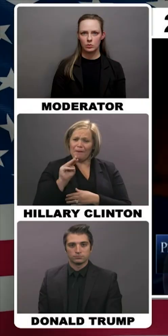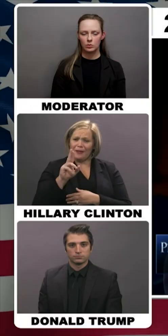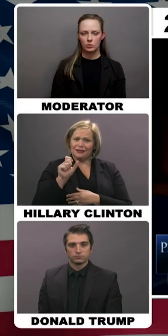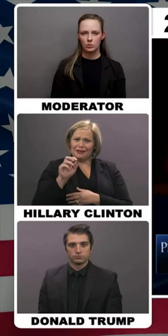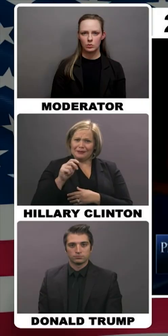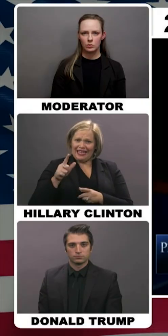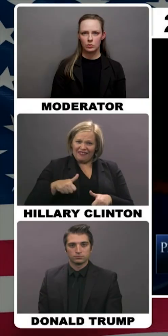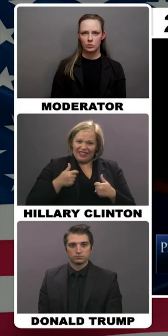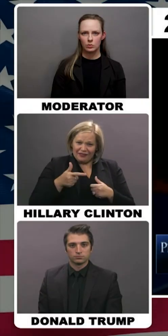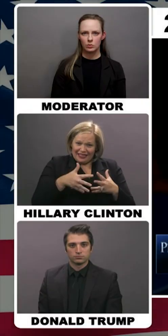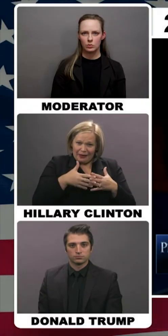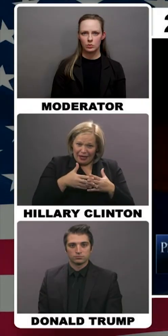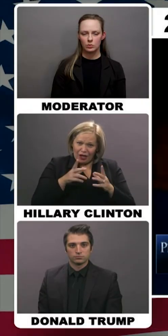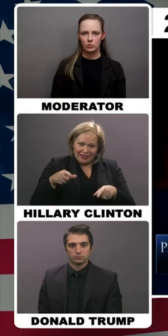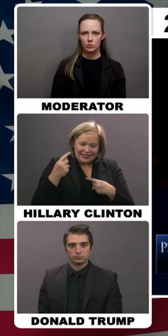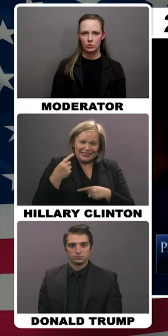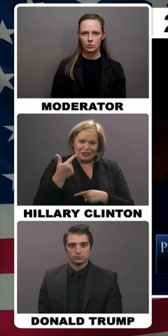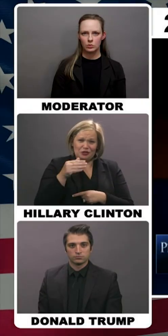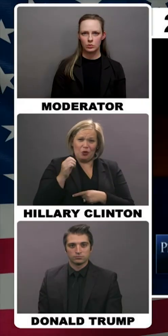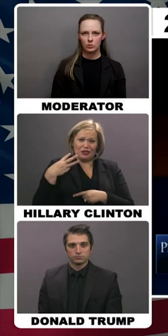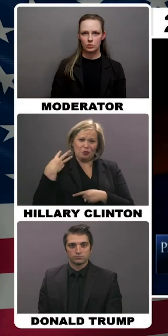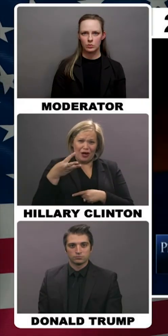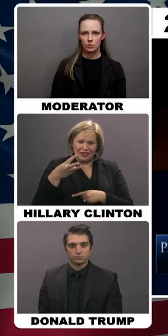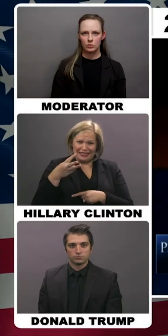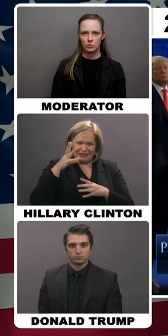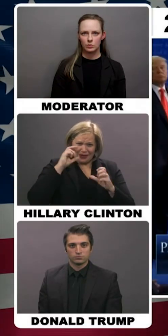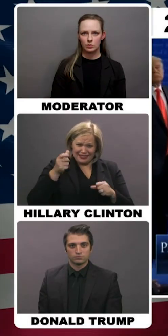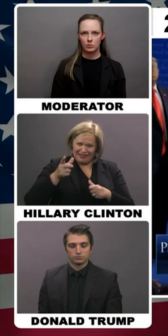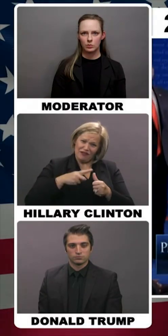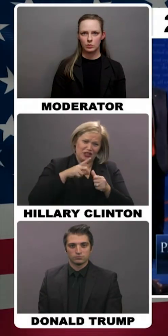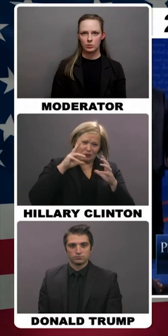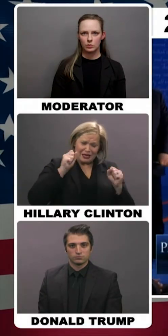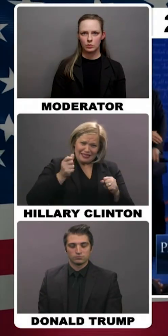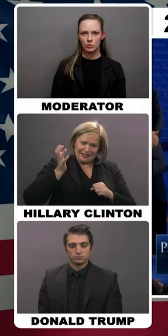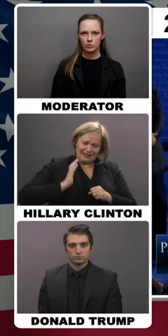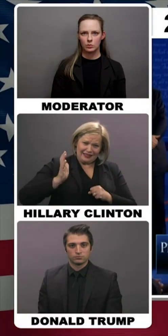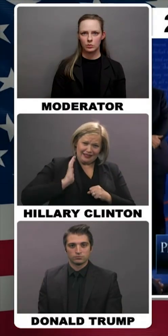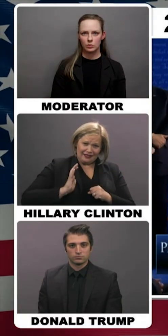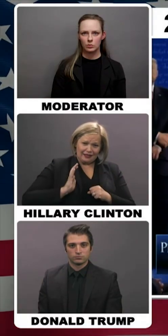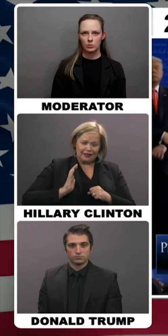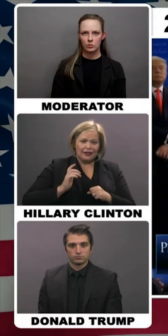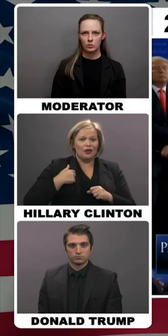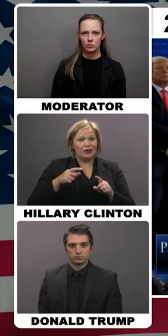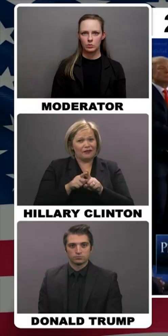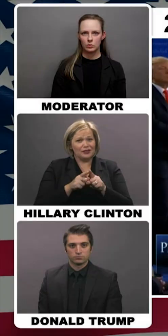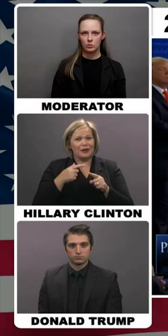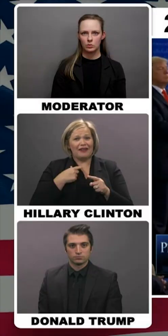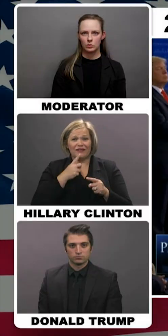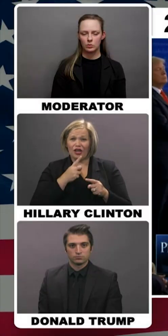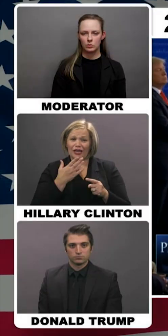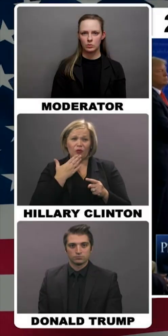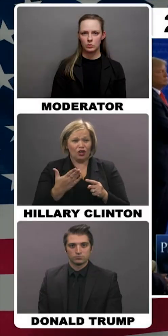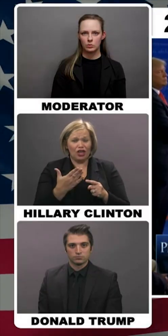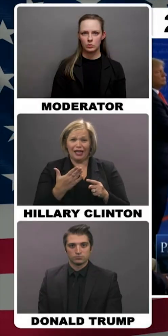and we've had many successful Muslims. We just lost a particularly well-known one with Muhammad Ali.